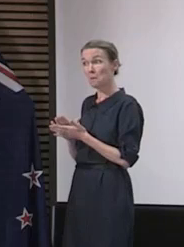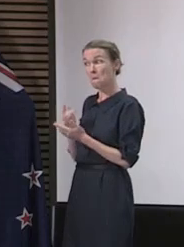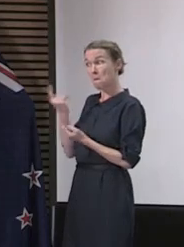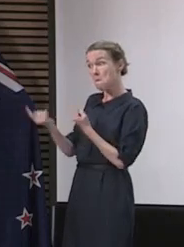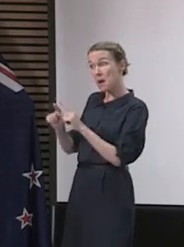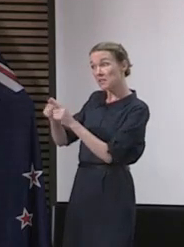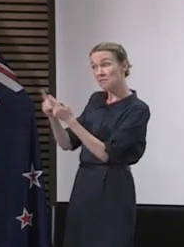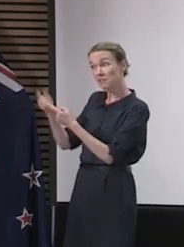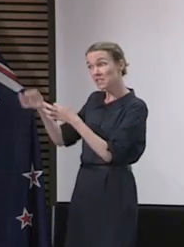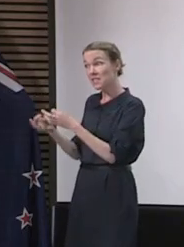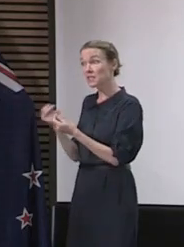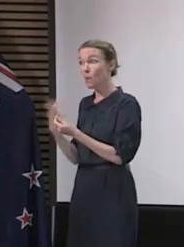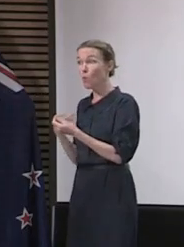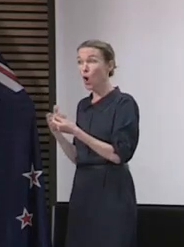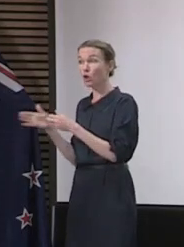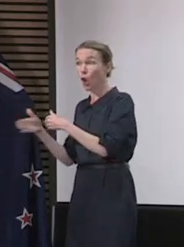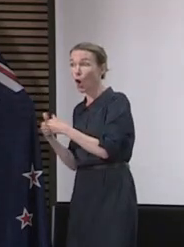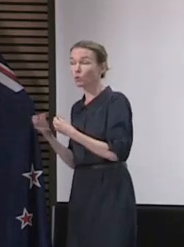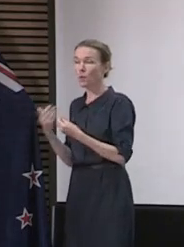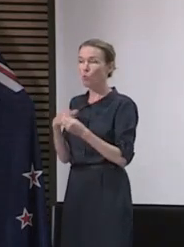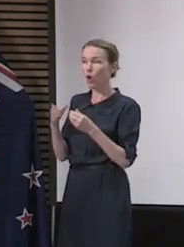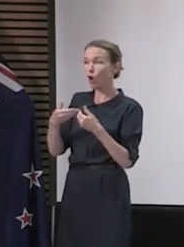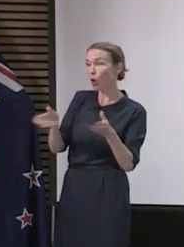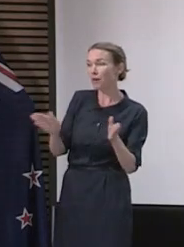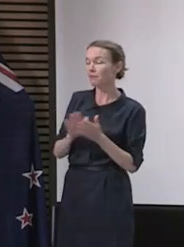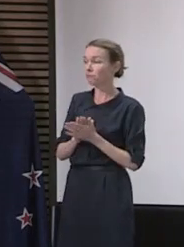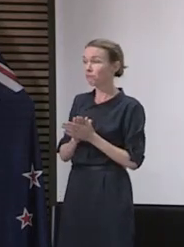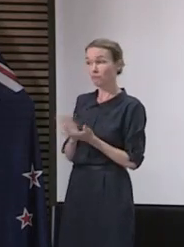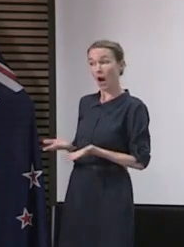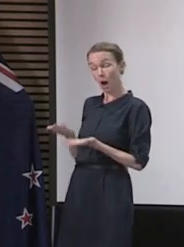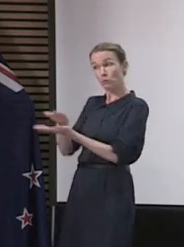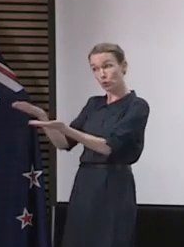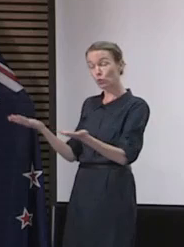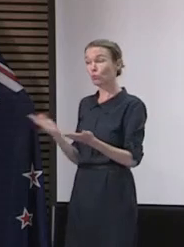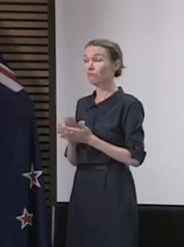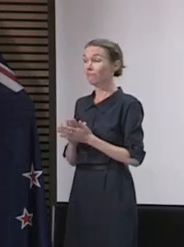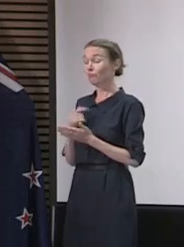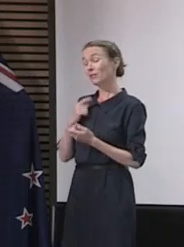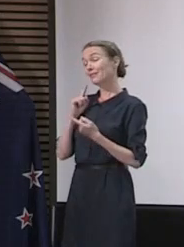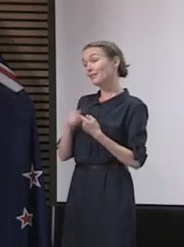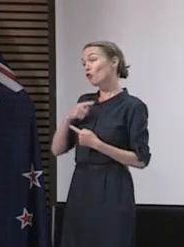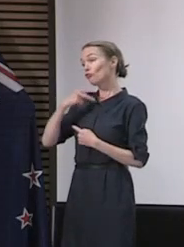workforce and their community. And we trust them to make those decisions. Of course,